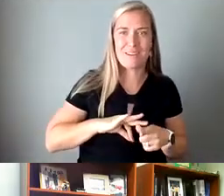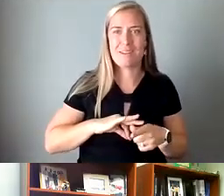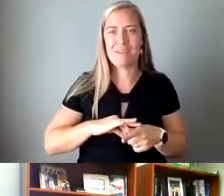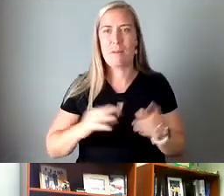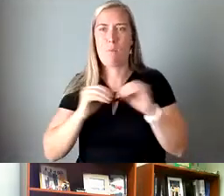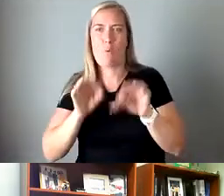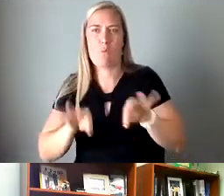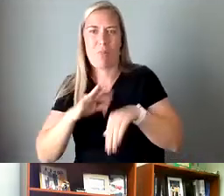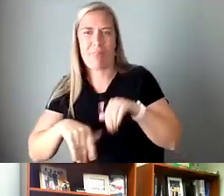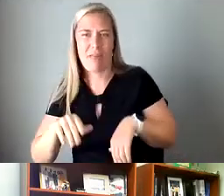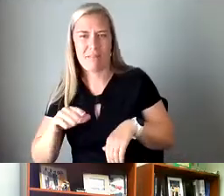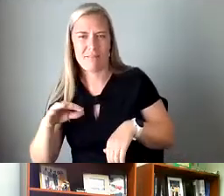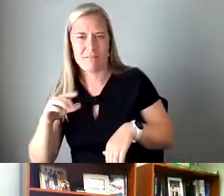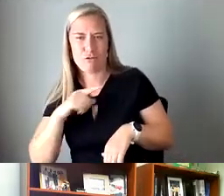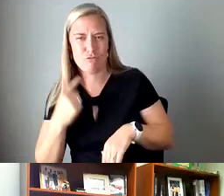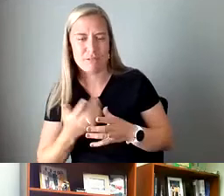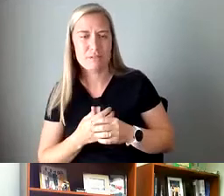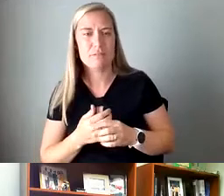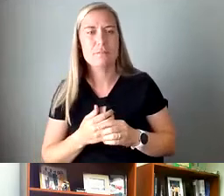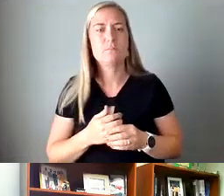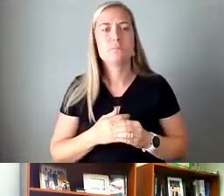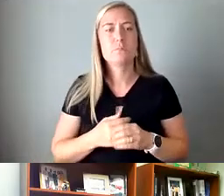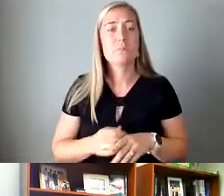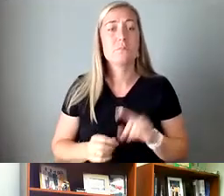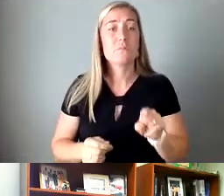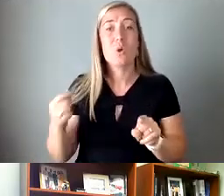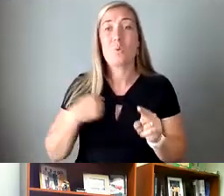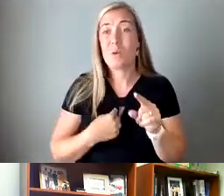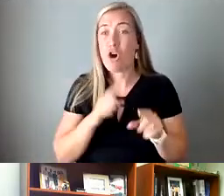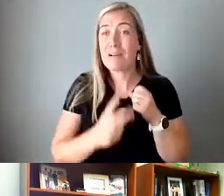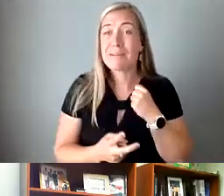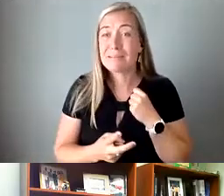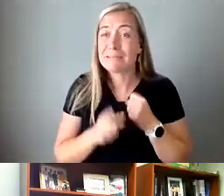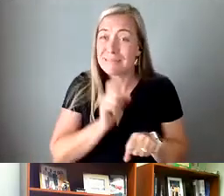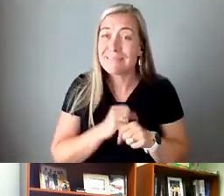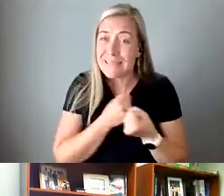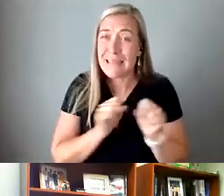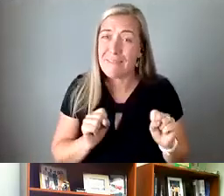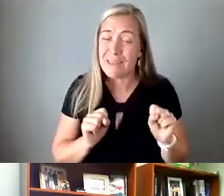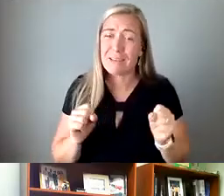on the right, we're saving thousands and thousands of lives, and thousands of hospitalizations, and